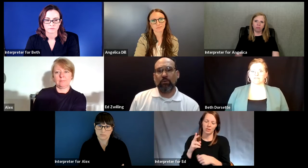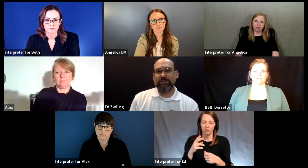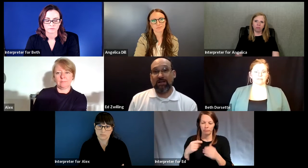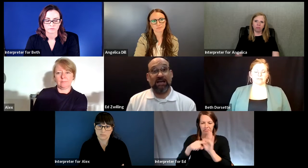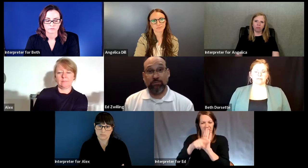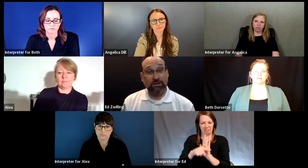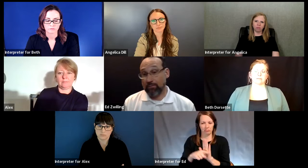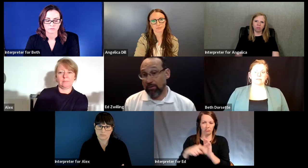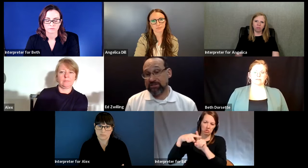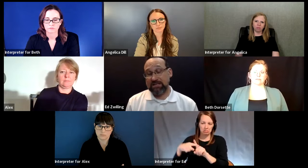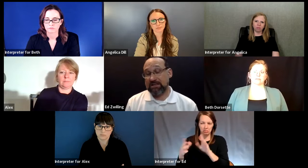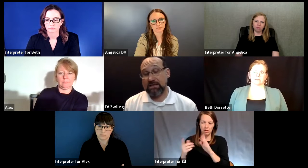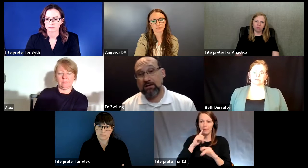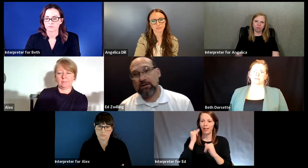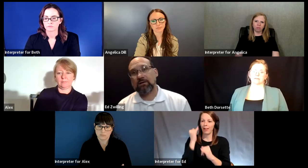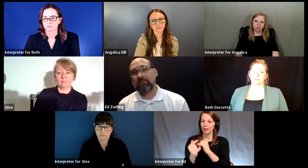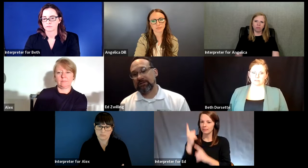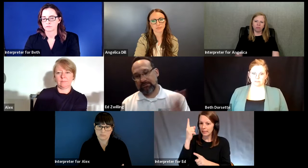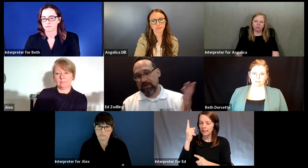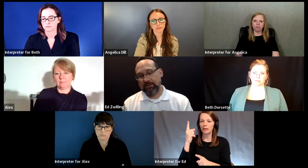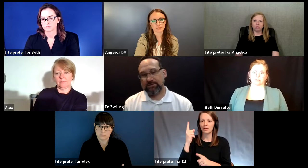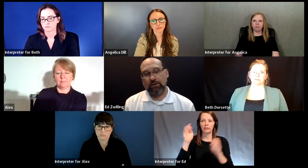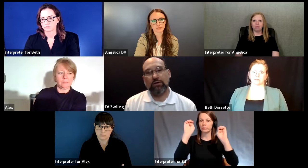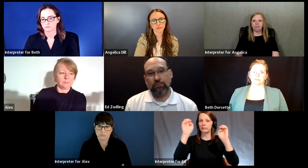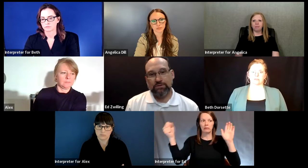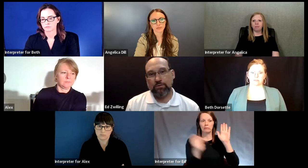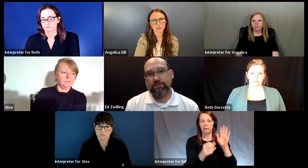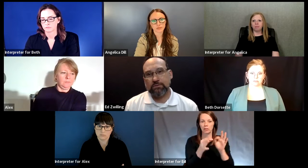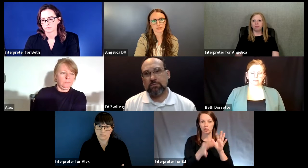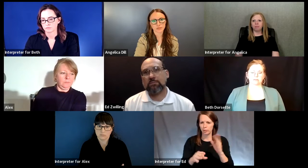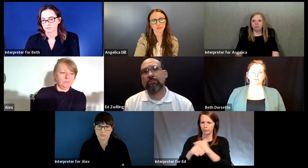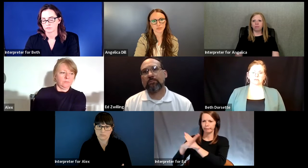But when it's a last-minute emergency thing, I think that's a great resource.